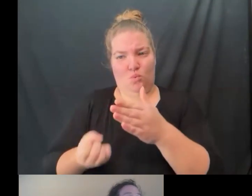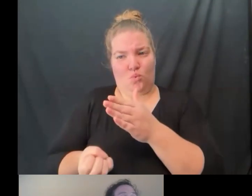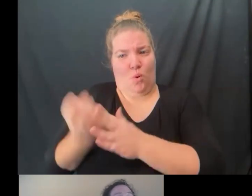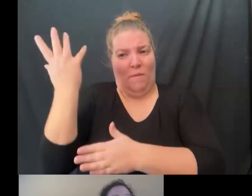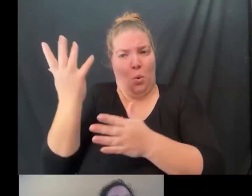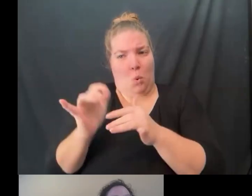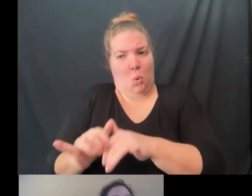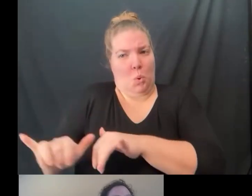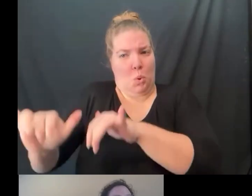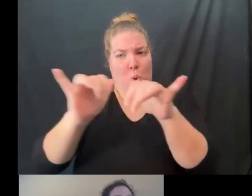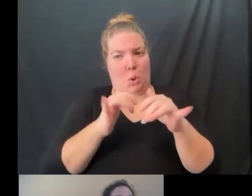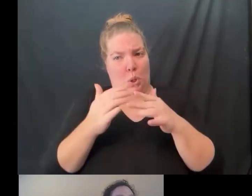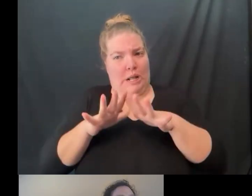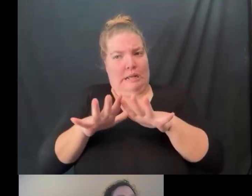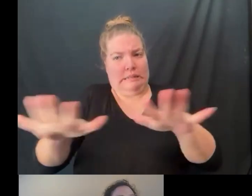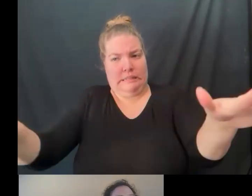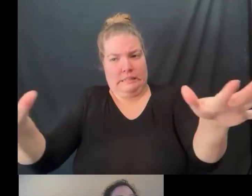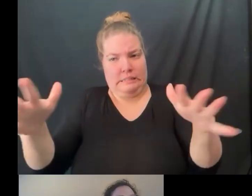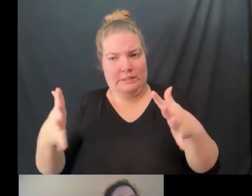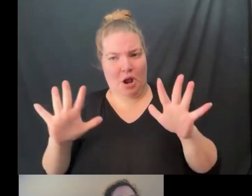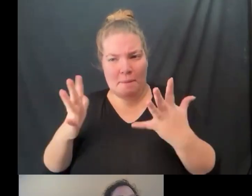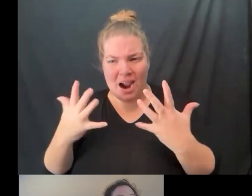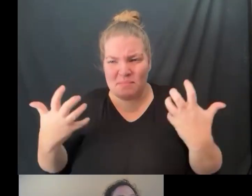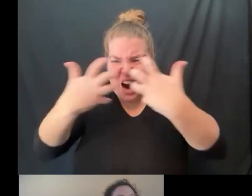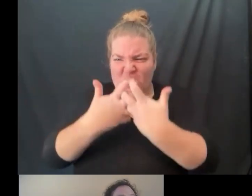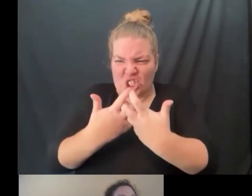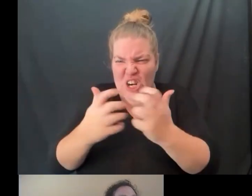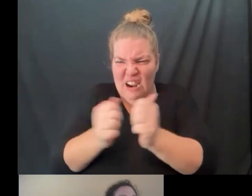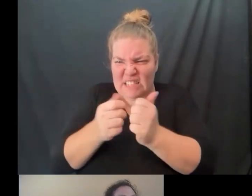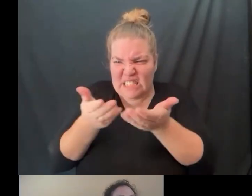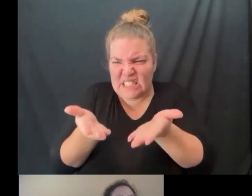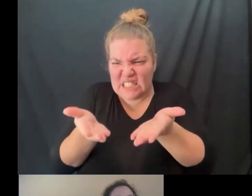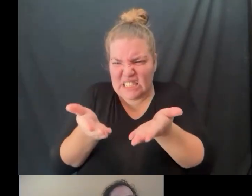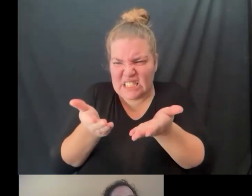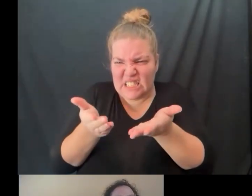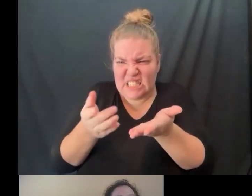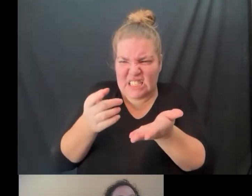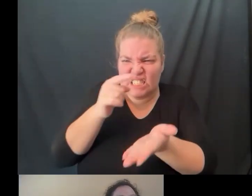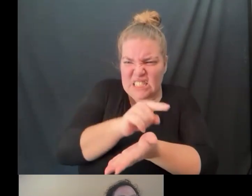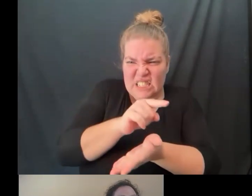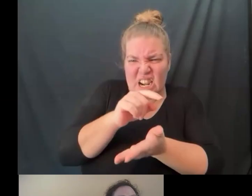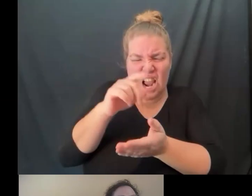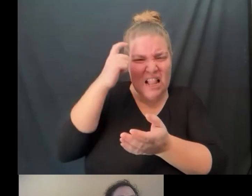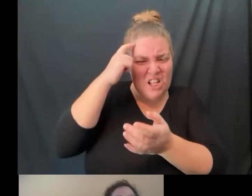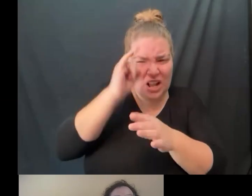to AI, a standard that was also recently released. Where does that fit within Phase 1? And what are the business's responsibility